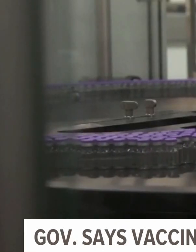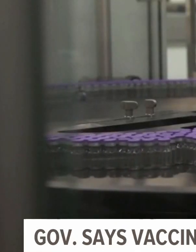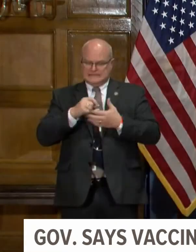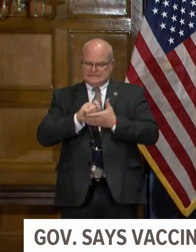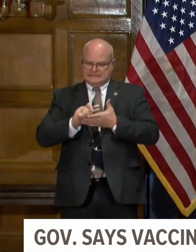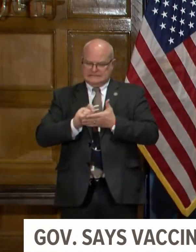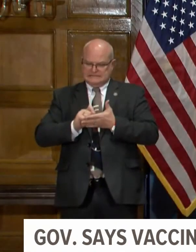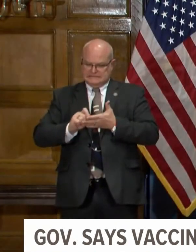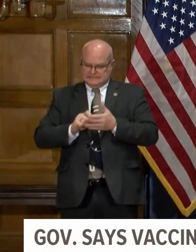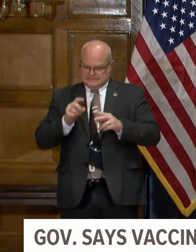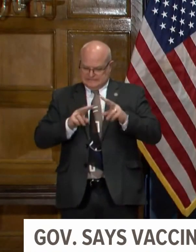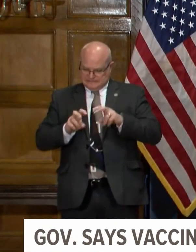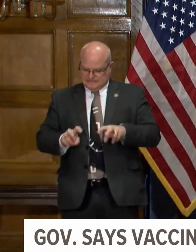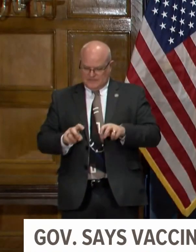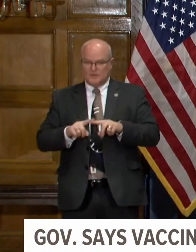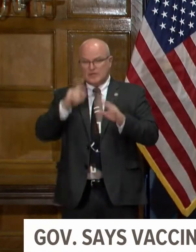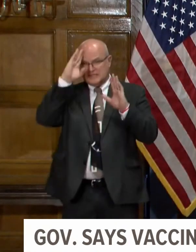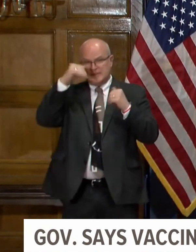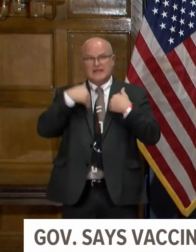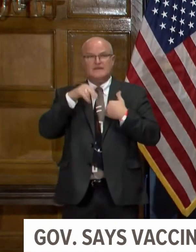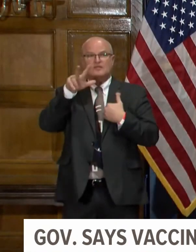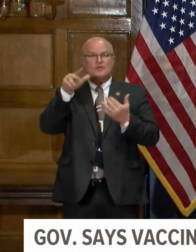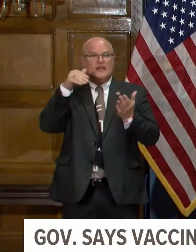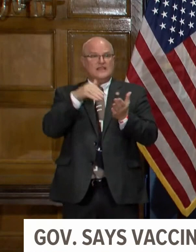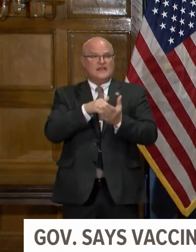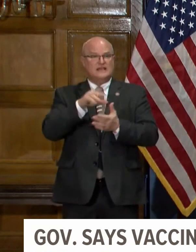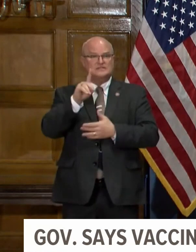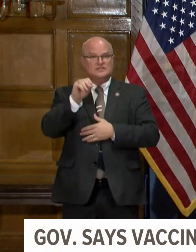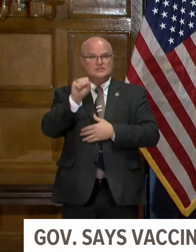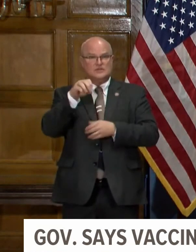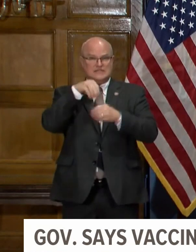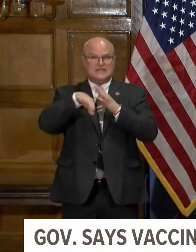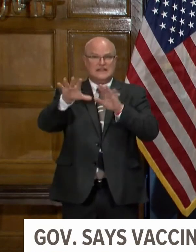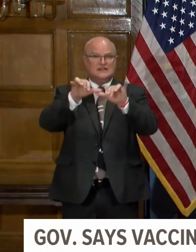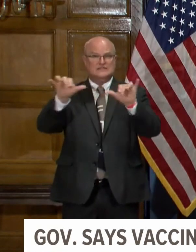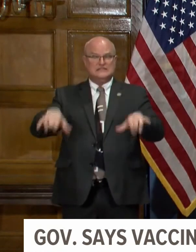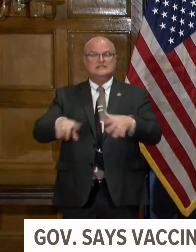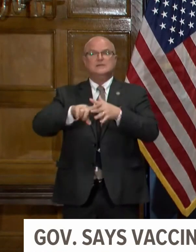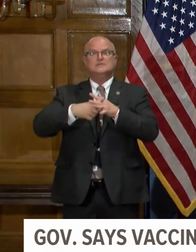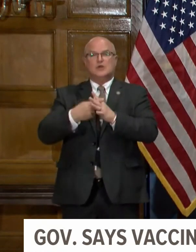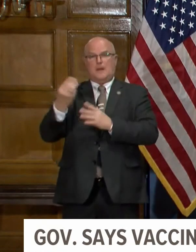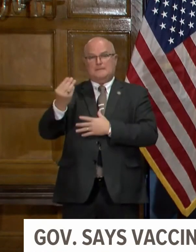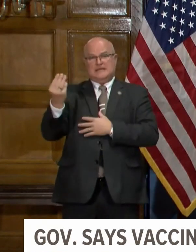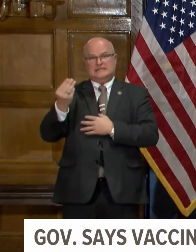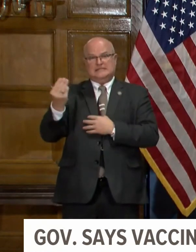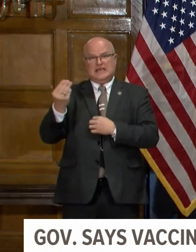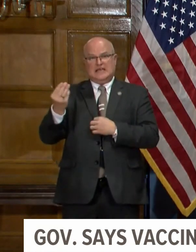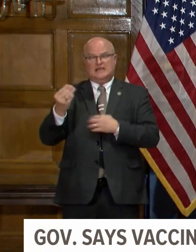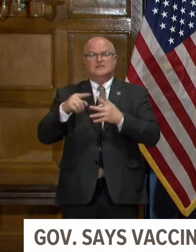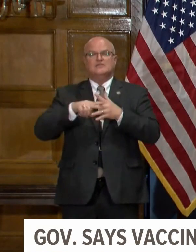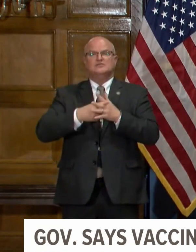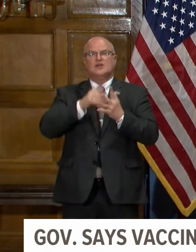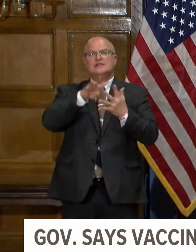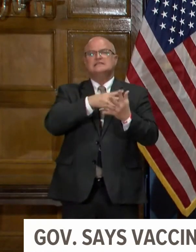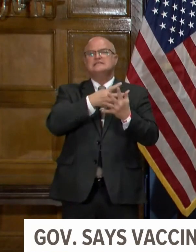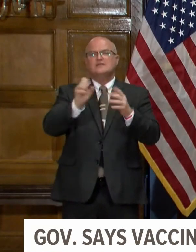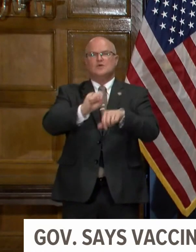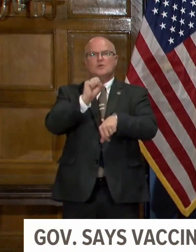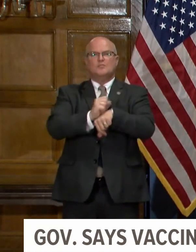CONTROLLED BY THE STATE BUT SOON SOME IN CONTROLLED BY THE STATE BUT SOON SOME IN PHASE CONTROLLED BY THE STATE BUT SOON SOME IN PHASE ONE CONTROLLED BY THE STATE BUT SOON SOME IN PHASE ONE BE CONTROLLED BY THE STATE BUT SOON SOME IN PHASE ONE BE WILL SOON SOME IN PHASE ONE BE WILL SOON SOME IN PHASE ONE BE WILL BE SOON SOME IN PHASE ONE BE WILL BE ABLE SOON SOME IN PHASE ONE BE WILL BE ABLE TO SOON SOME IN PHASE ONE BE WILL BE ABLE TO GET SOON SOME IN PHASE ONE BE WILL BE ABLE TO GET VACCINATED SOON SOME IN PHASE ONE BE WILL BE ABLE TO GET VACCINATED AT BE ABLE TO GET VACCINATED AT BE ABLE TO GET VACCINATED AT SELECT BE ABLE TO GET VACCINATED AT SELECT LOCATIONS. SELECT LOCATIONS. SELECT LOCATIONS. WE SELECT LOCATIONS. WE >> SELECT LOCATIONS. WE >> EXPECT SELECT LOCATIONS. WE >> EXPECT TO SELECT LOCATIONS. WE >> EXPECT TO HAVE SELECT LOCATIONS. WE >> EXPECT TO HAVE 3000 SELECT LOCATIONS. WE >> EXPECT TO HAVE 3000 DOSES WE >> EXPECT TO HAVE 3000 DOSES WE >> EXPECT TO HAVE 3000 DOSES GOING WE >> EXPECT TO HAVE 3000 DOSES GOING INTO WE >> EXPECT TO HAVE 3000 DOSES GOING INTO THEIR WE >> EXPECT TO HAVE 3000 DOSES GOING INTO THEIR SYSTEM